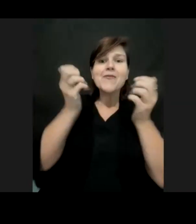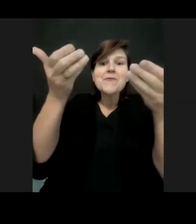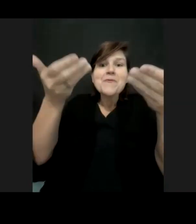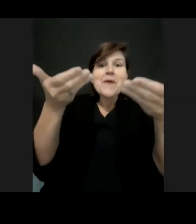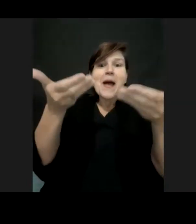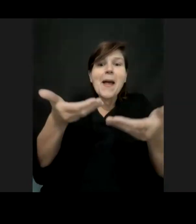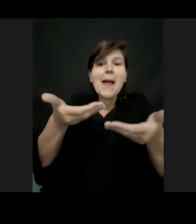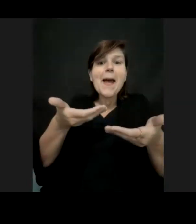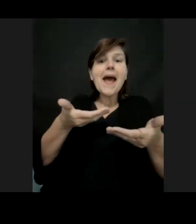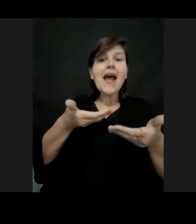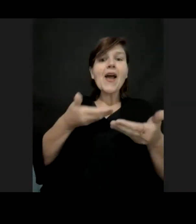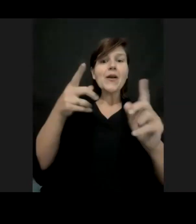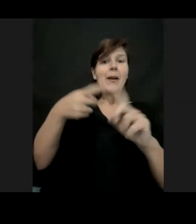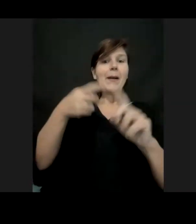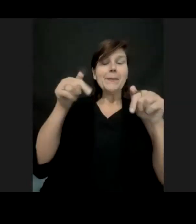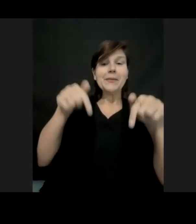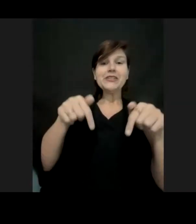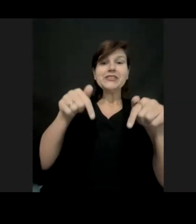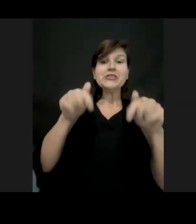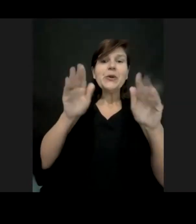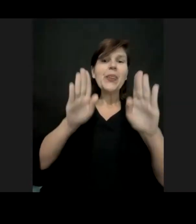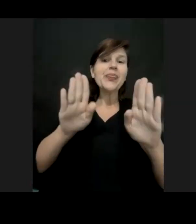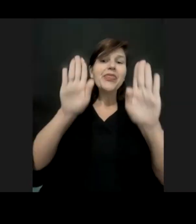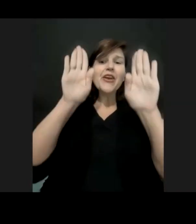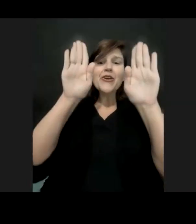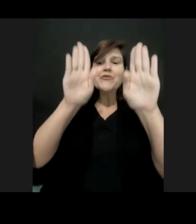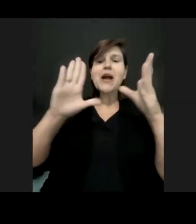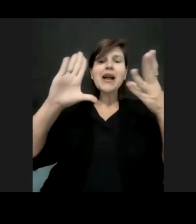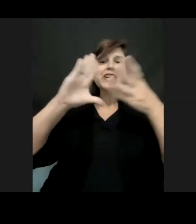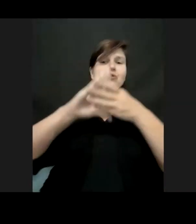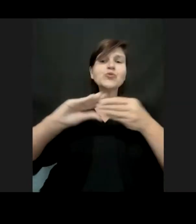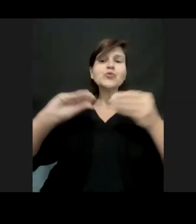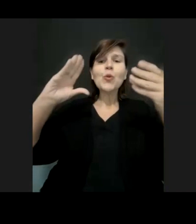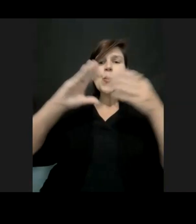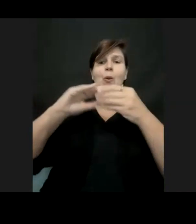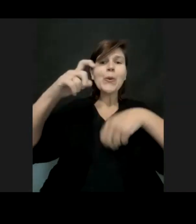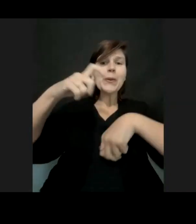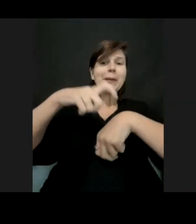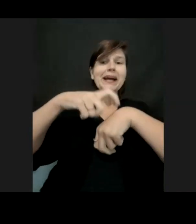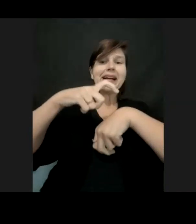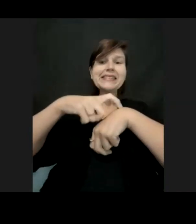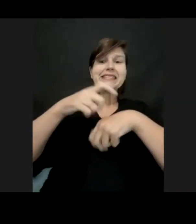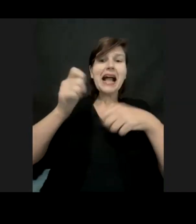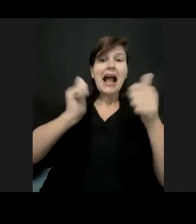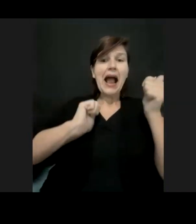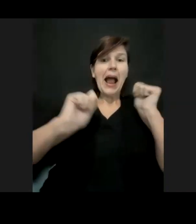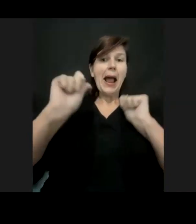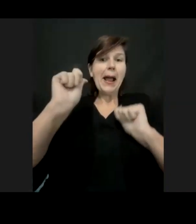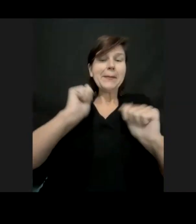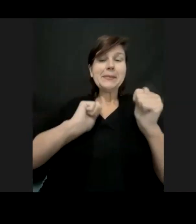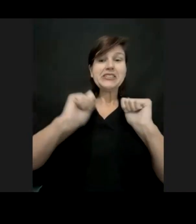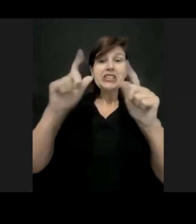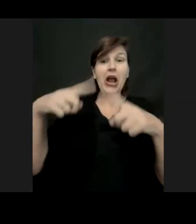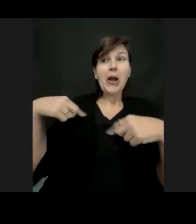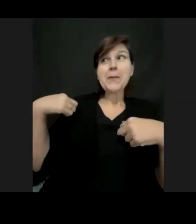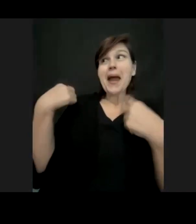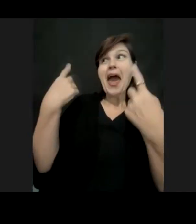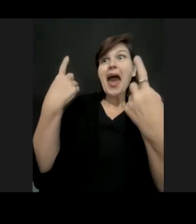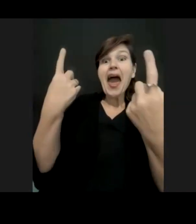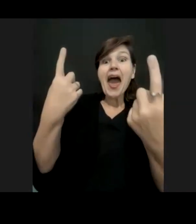to the greatest Story Time Show ever in the world!